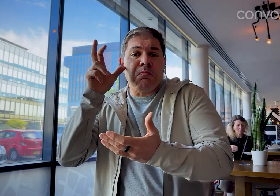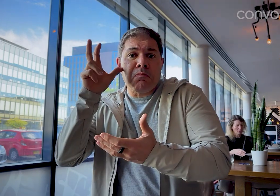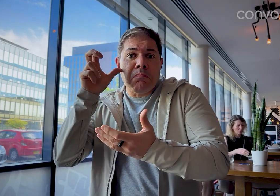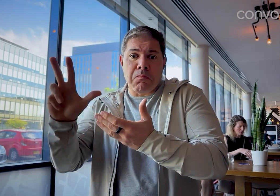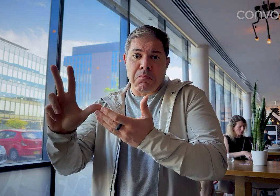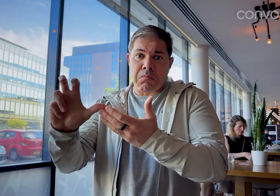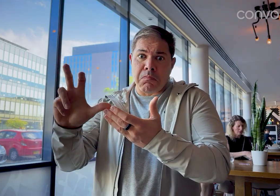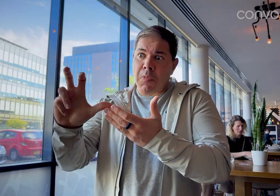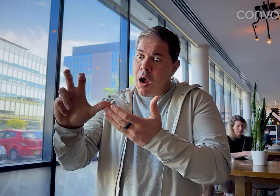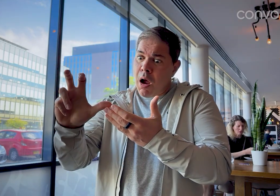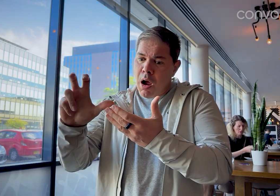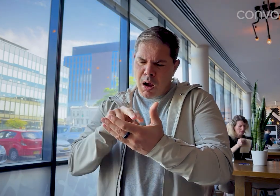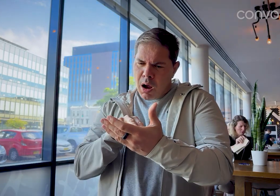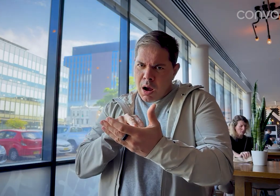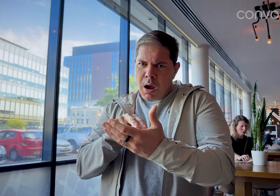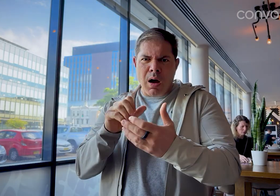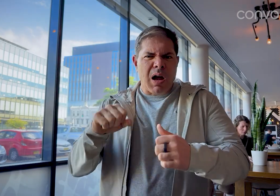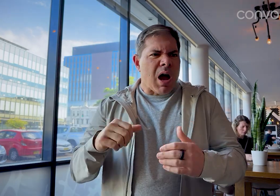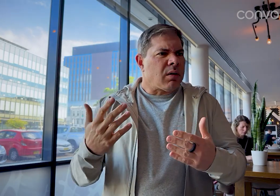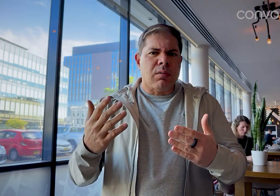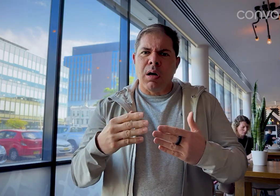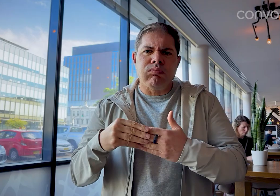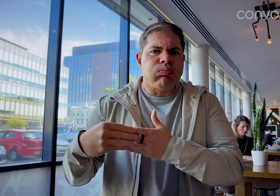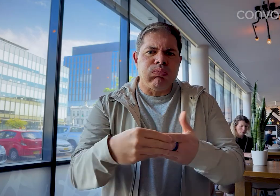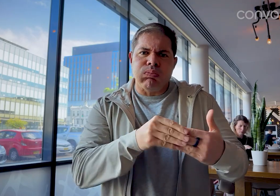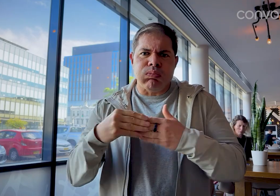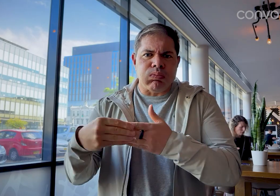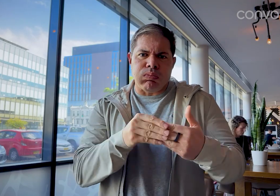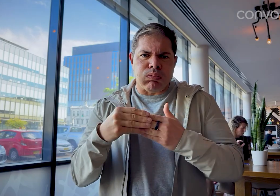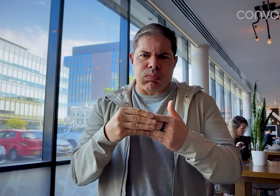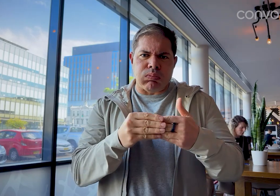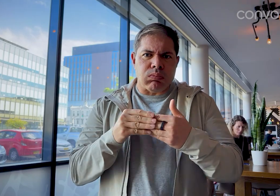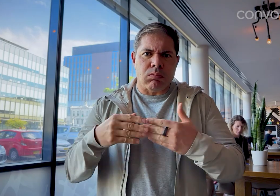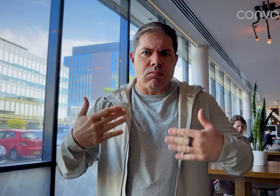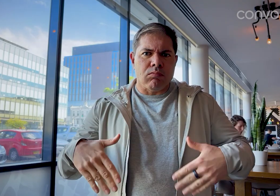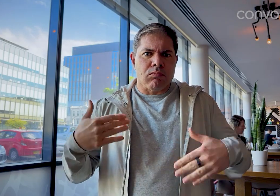making a phone call, and receiving a phone call. Convo is versatile.